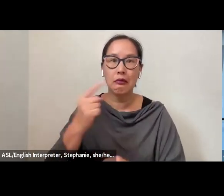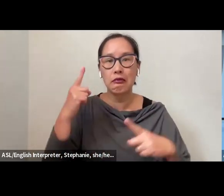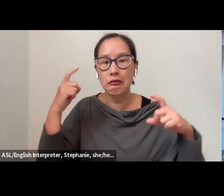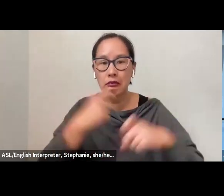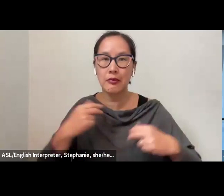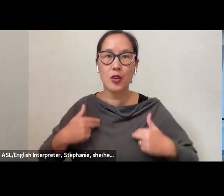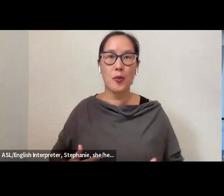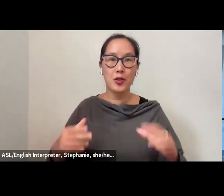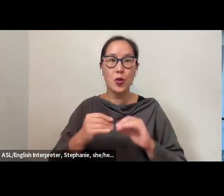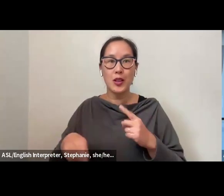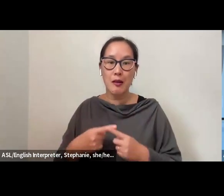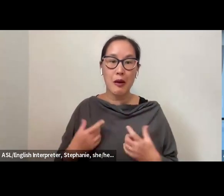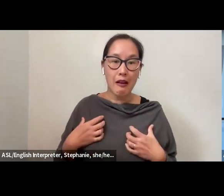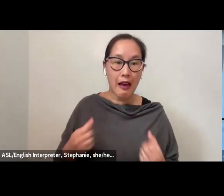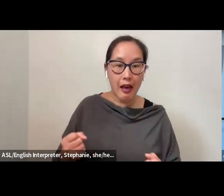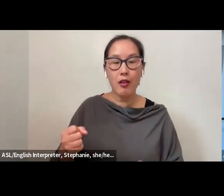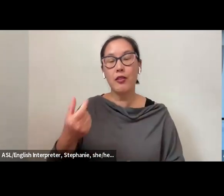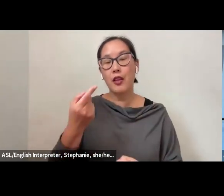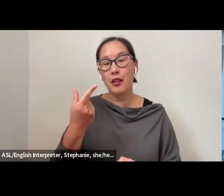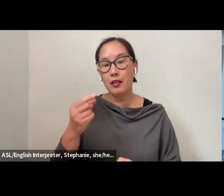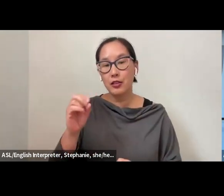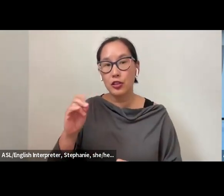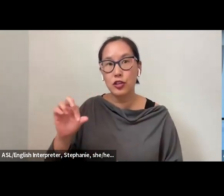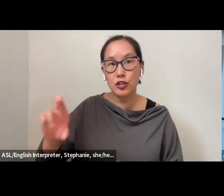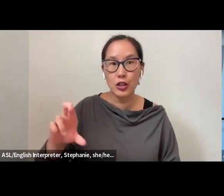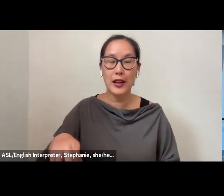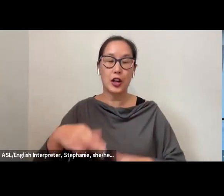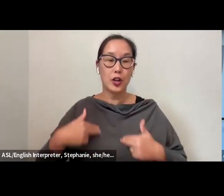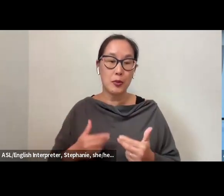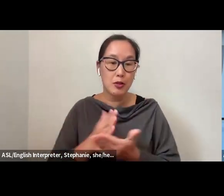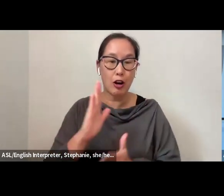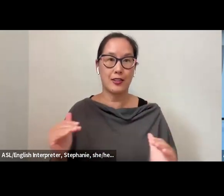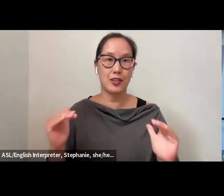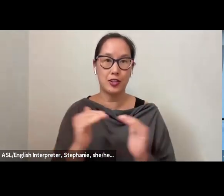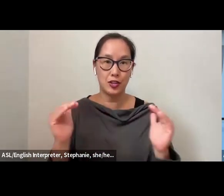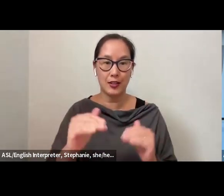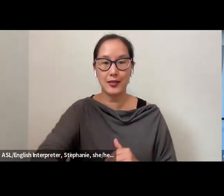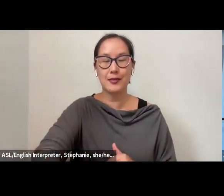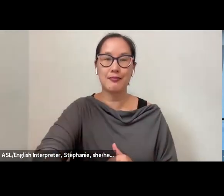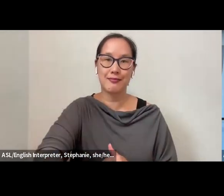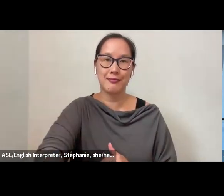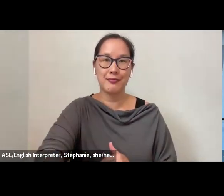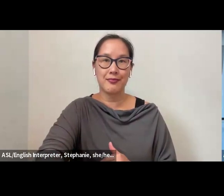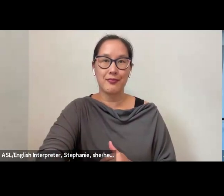She holds a master's degree in journalism with a specialization in documentary